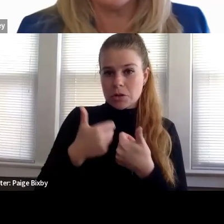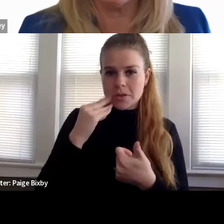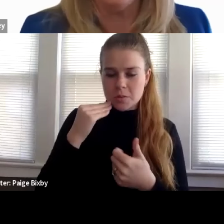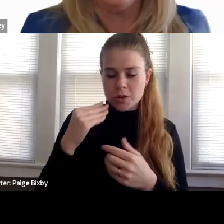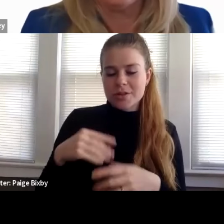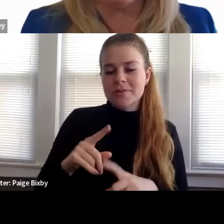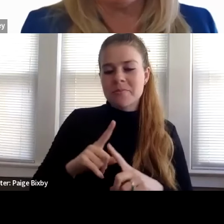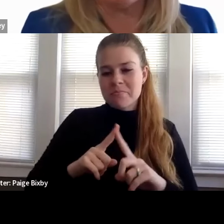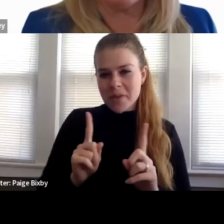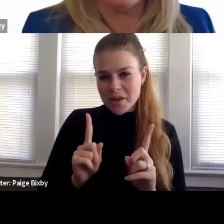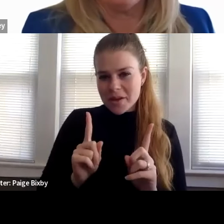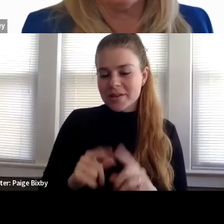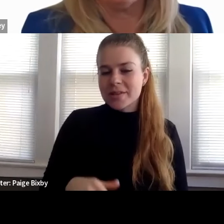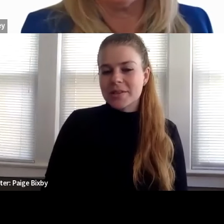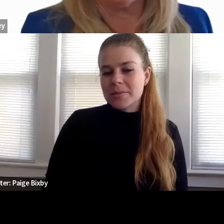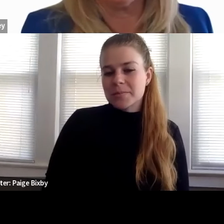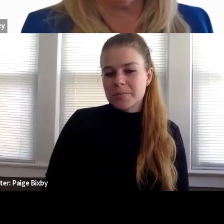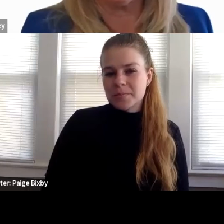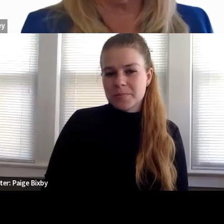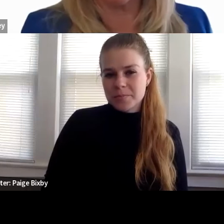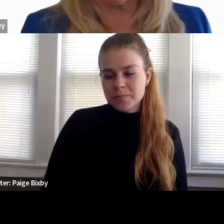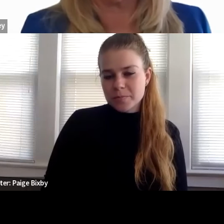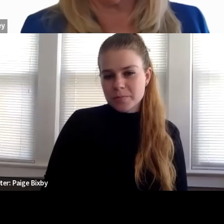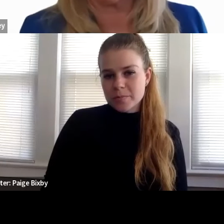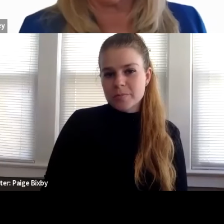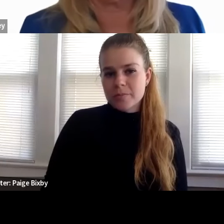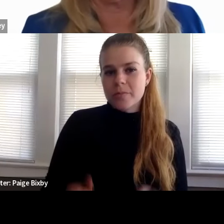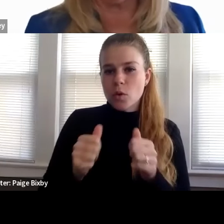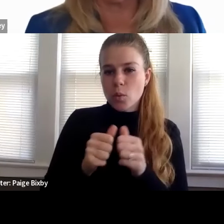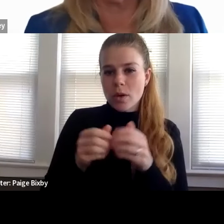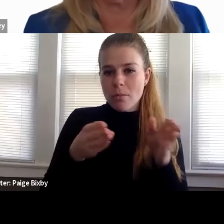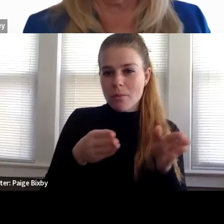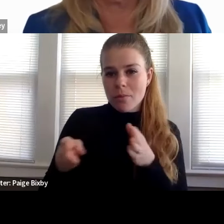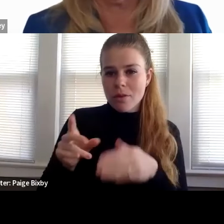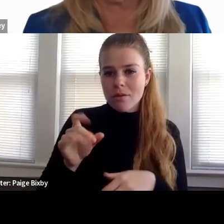But with the plan of safe care, we utilize it,